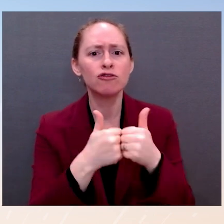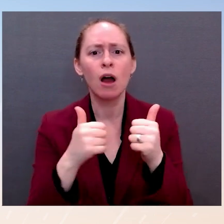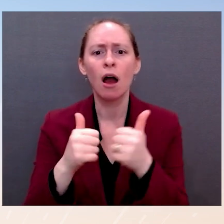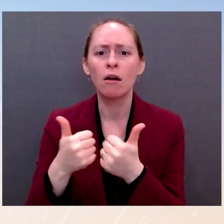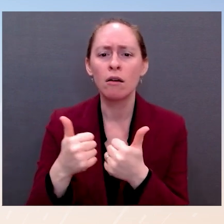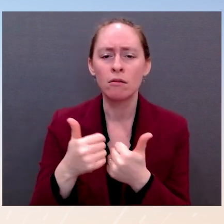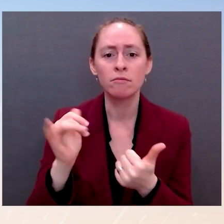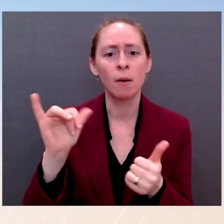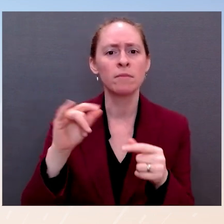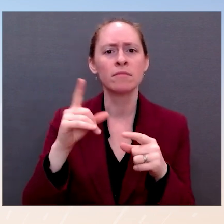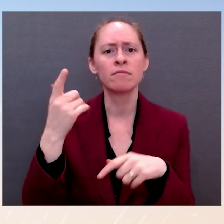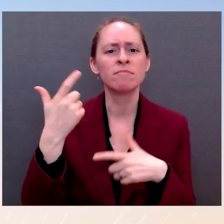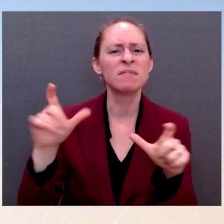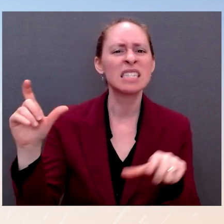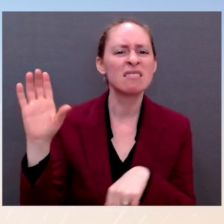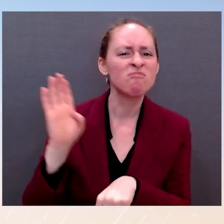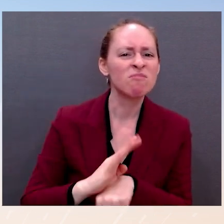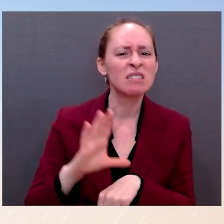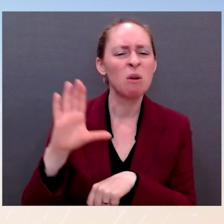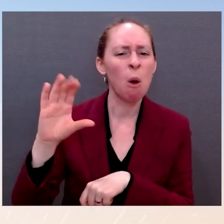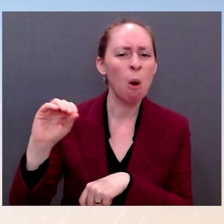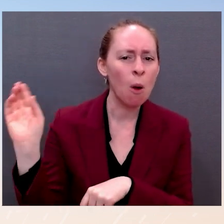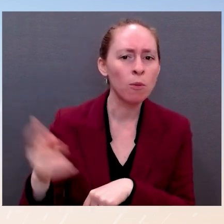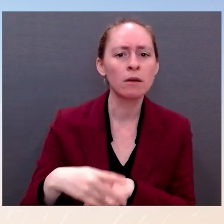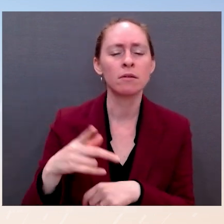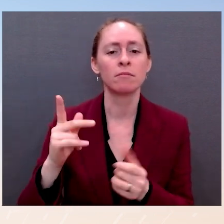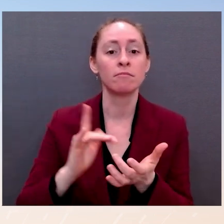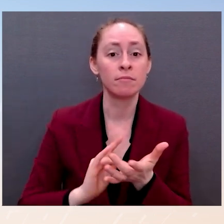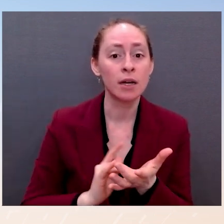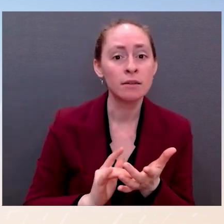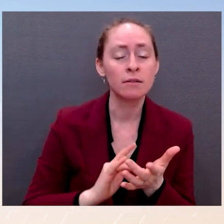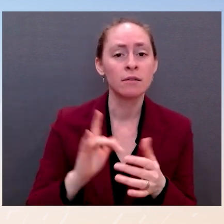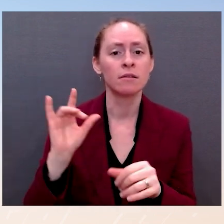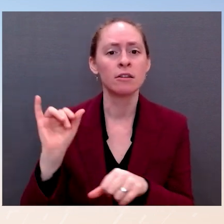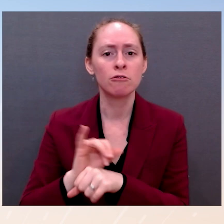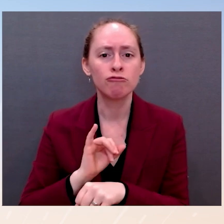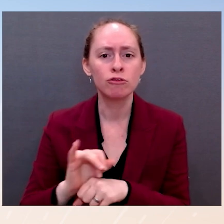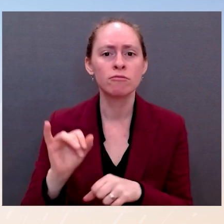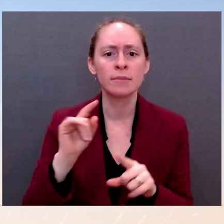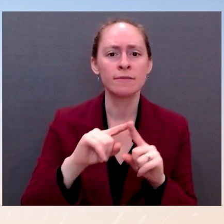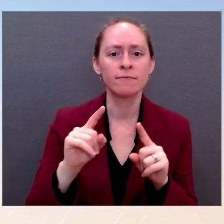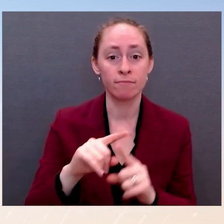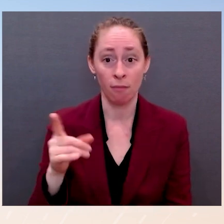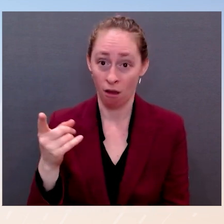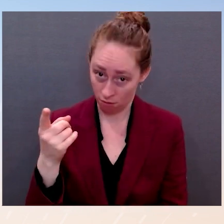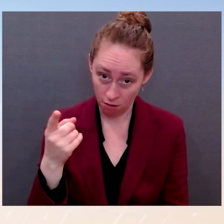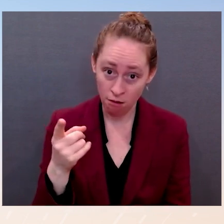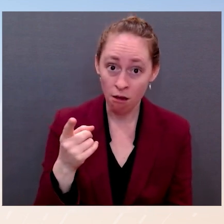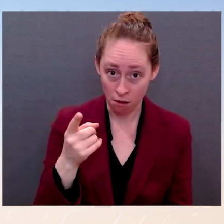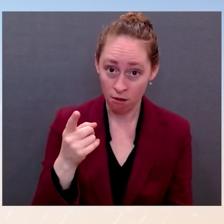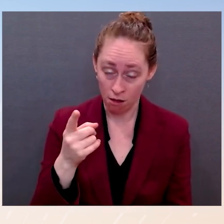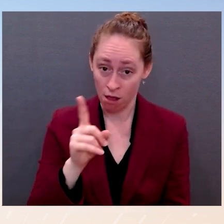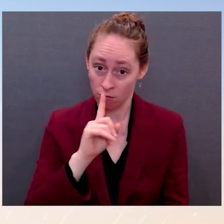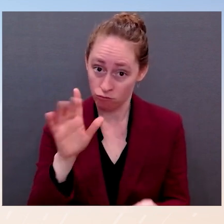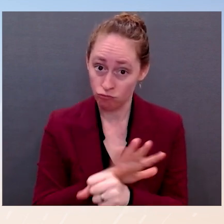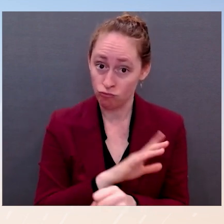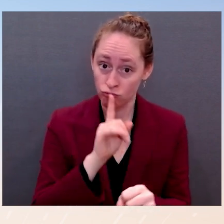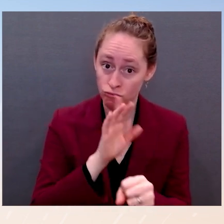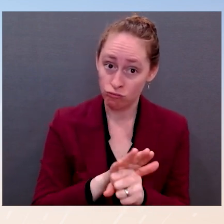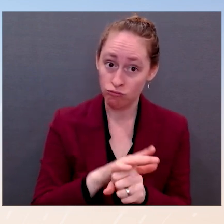and medical community, the corporate community to really help with. If they're if you're committed to Black Lives Matter,